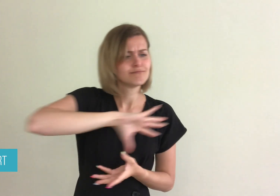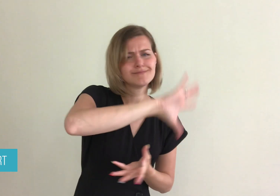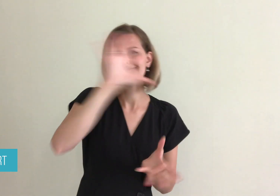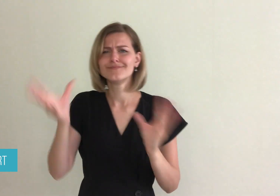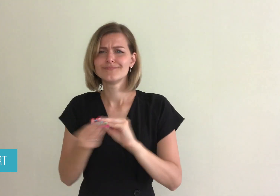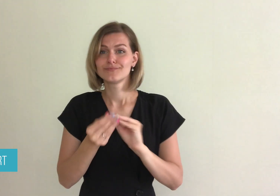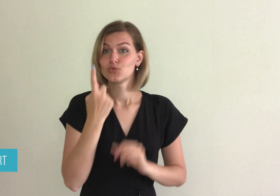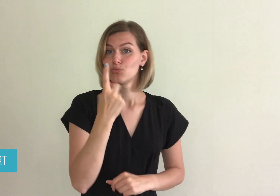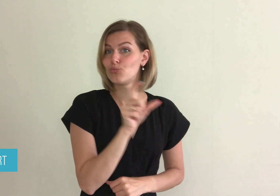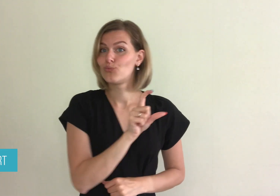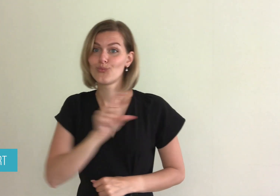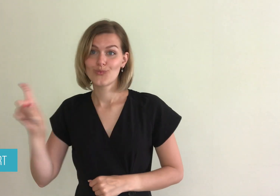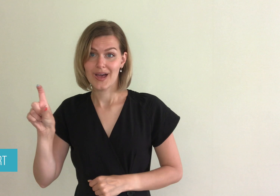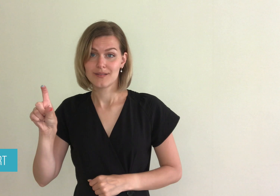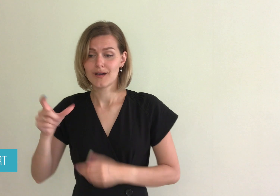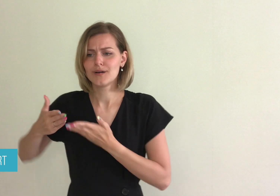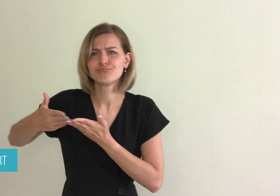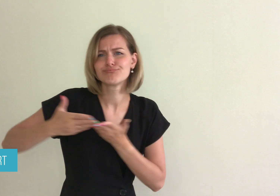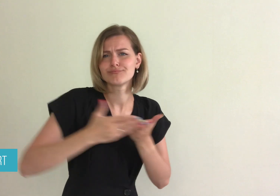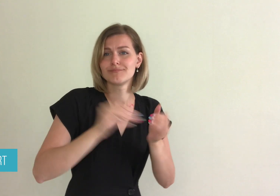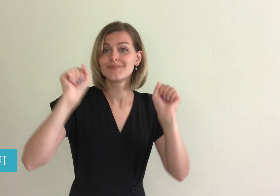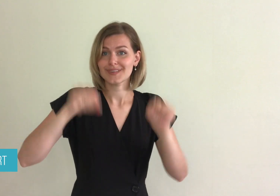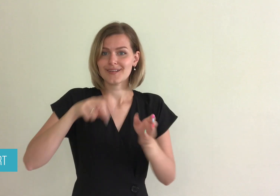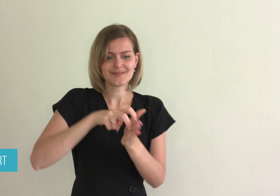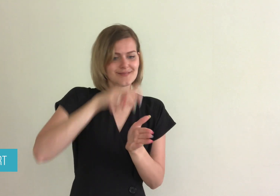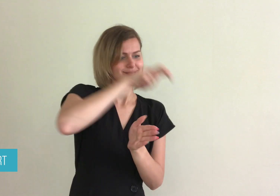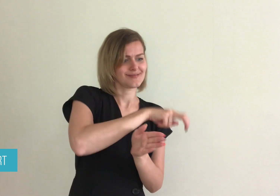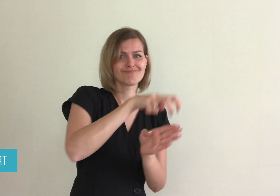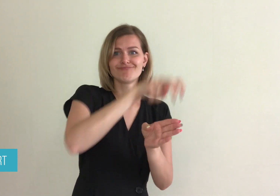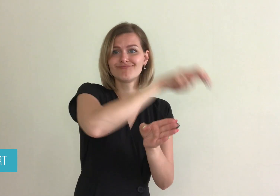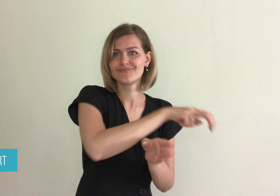they make several stops to visit different